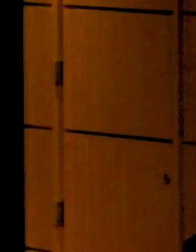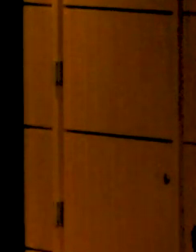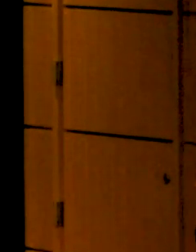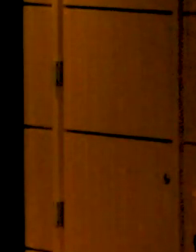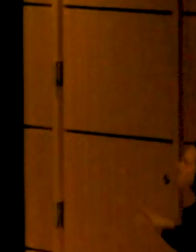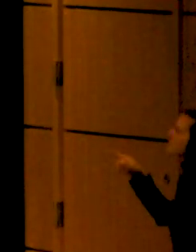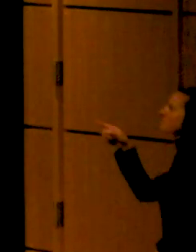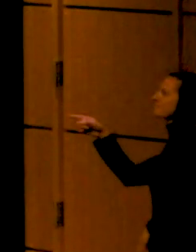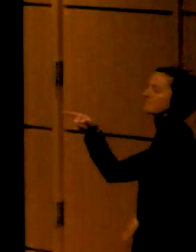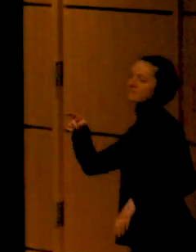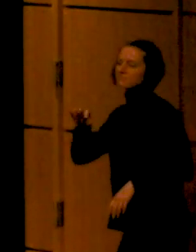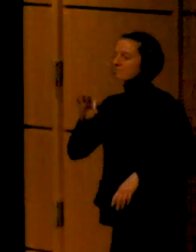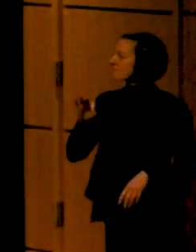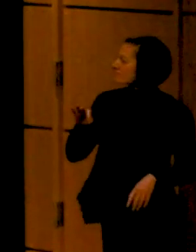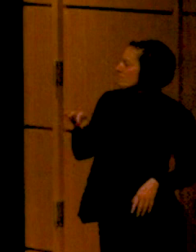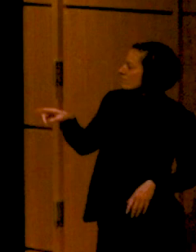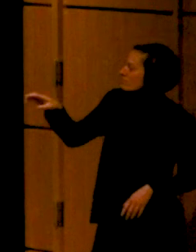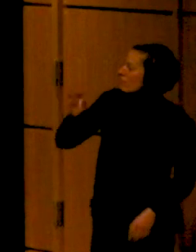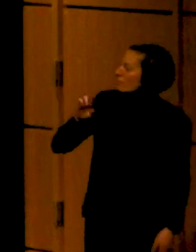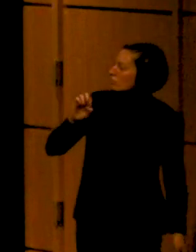to South America to Ecuador to paint Cotopaxi.